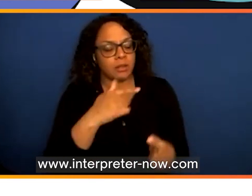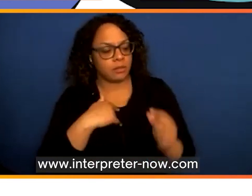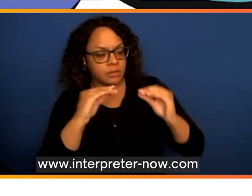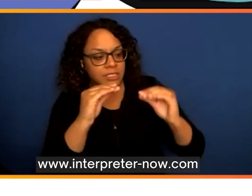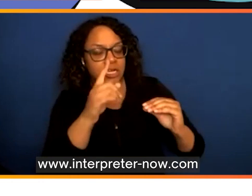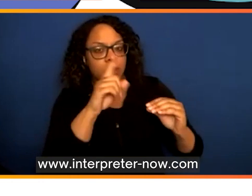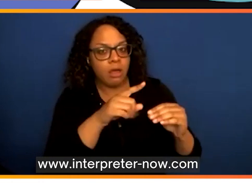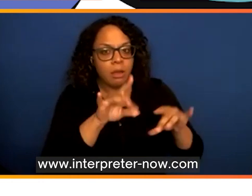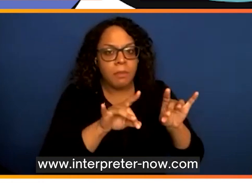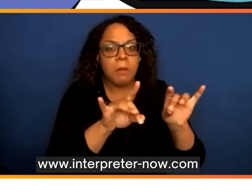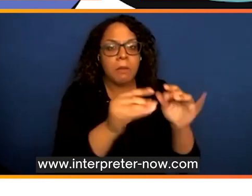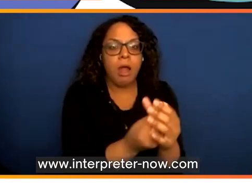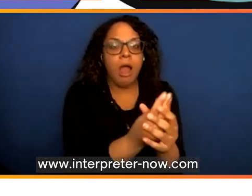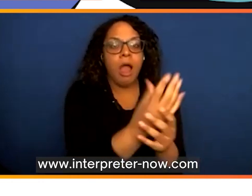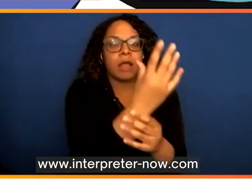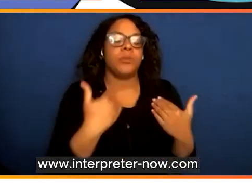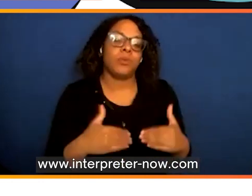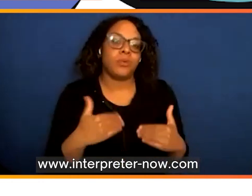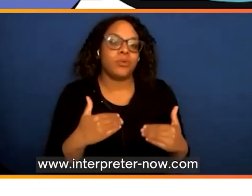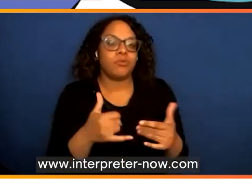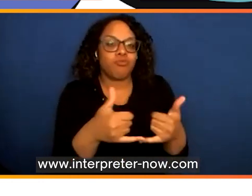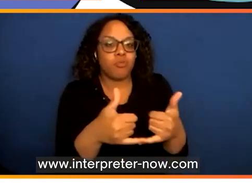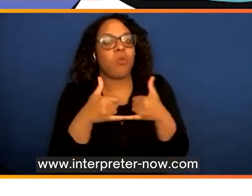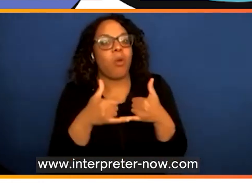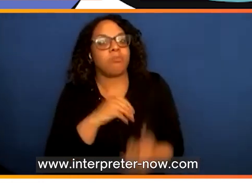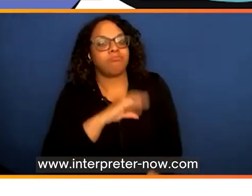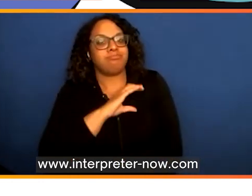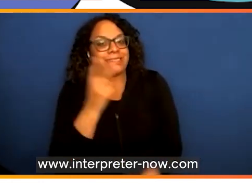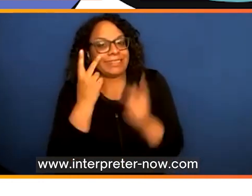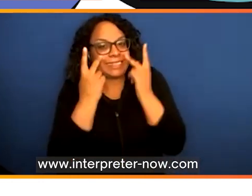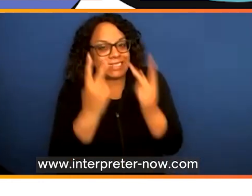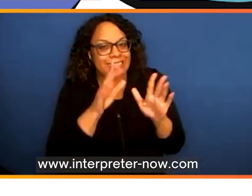watching them blossom their career was so rewarding, and watching them do what they